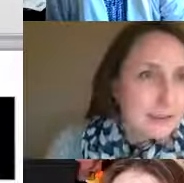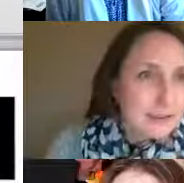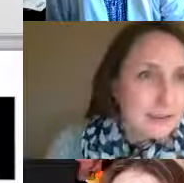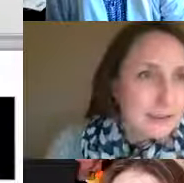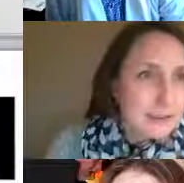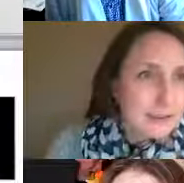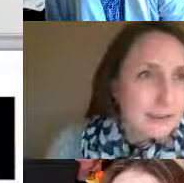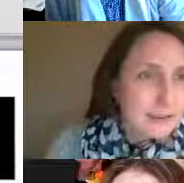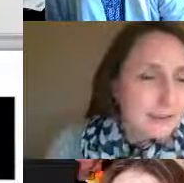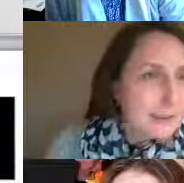what's happening for you